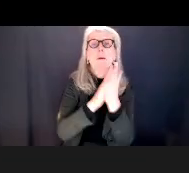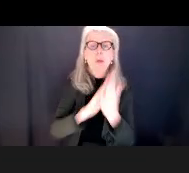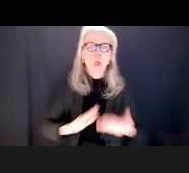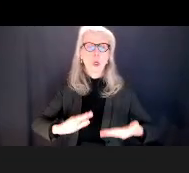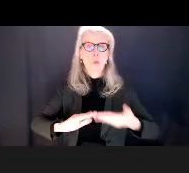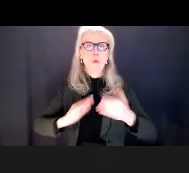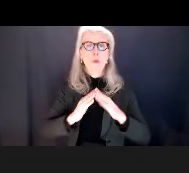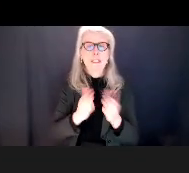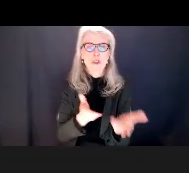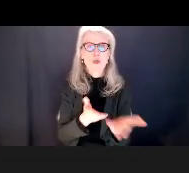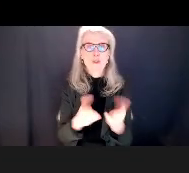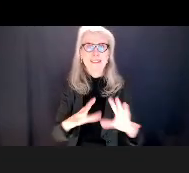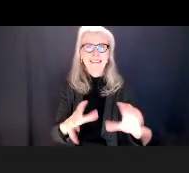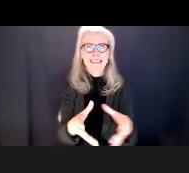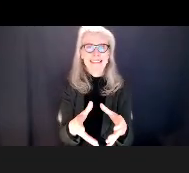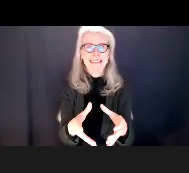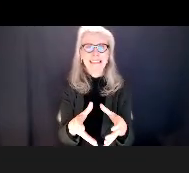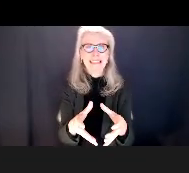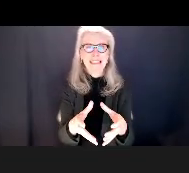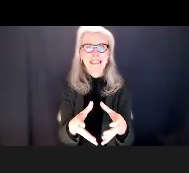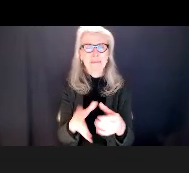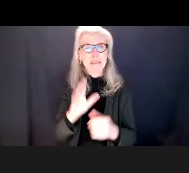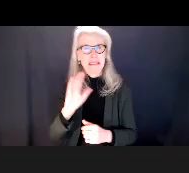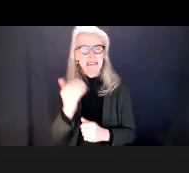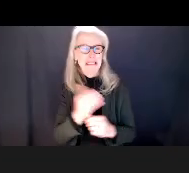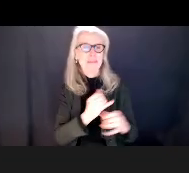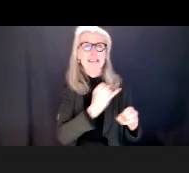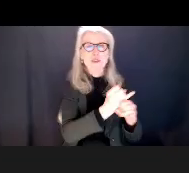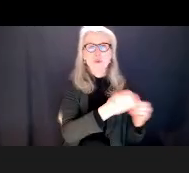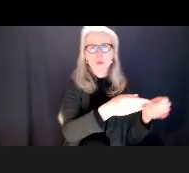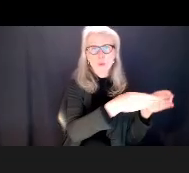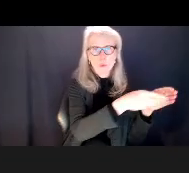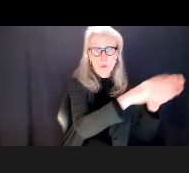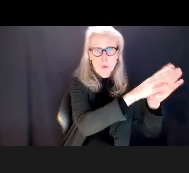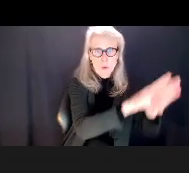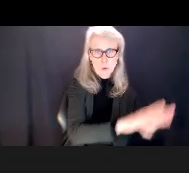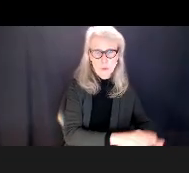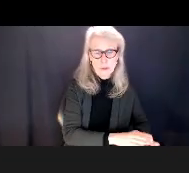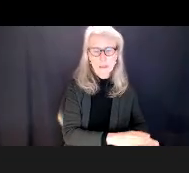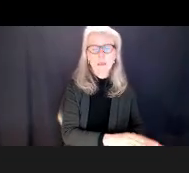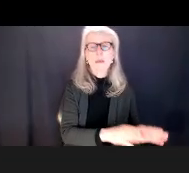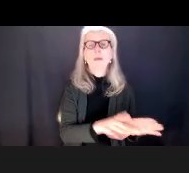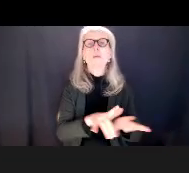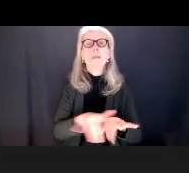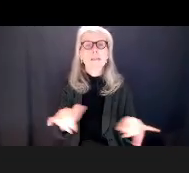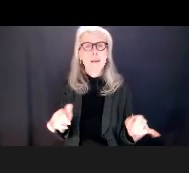more like alongside de-institutionalization, there's been a corresponding ratcheting up